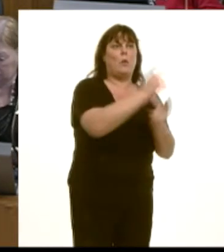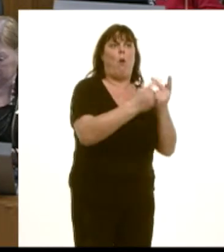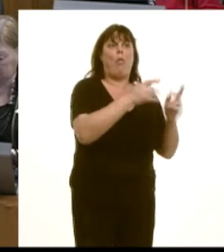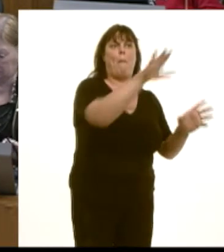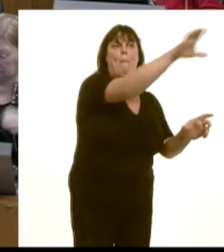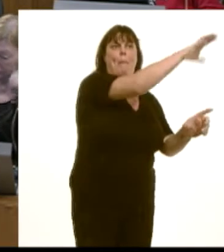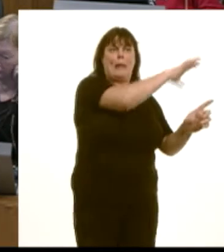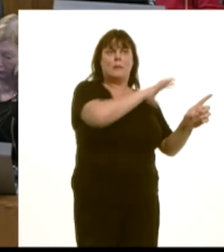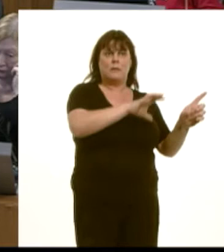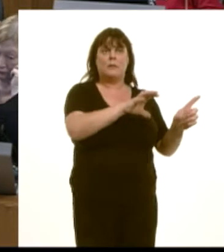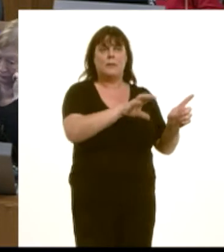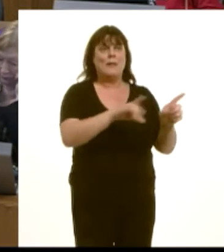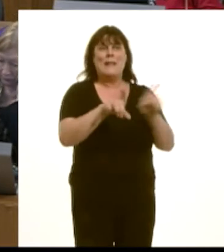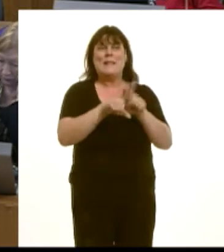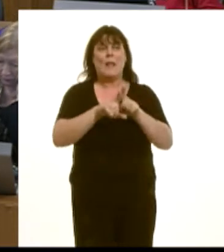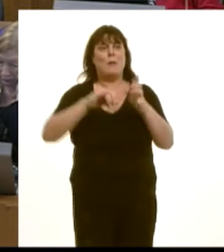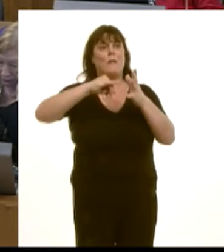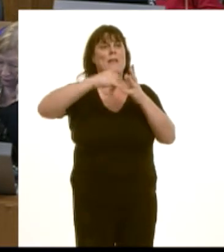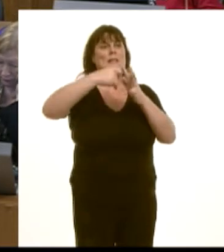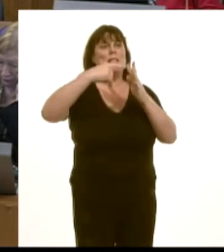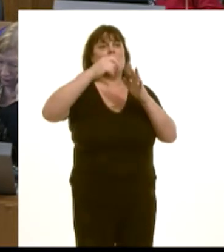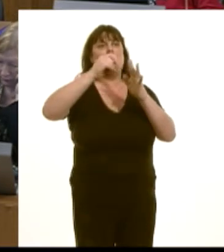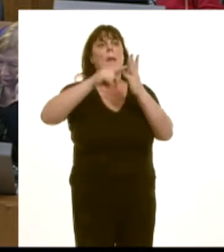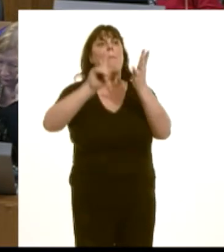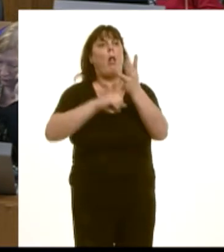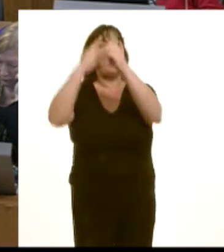have just flown into, in the same way as they do with Schiphol. Dubai acts in the same way